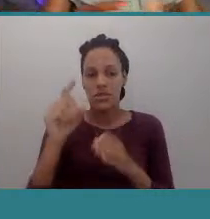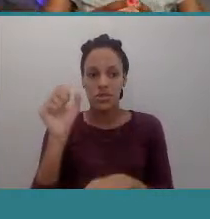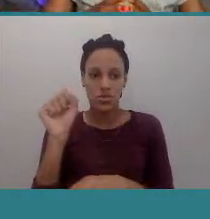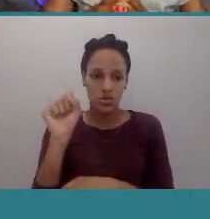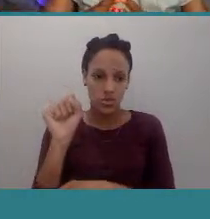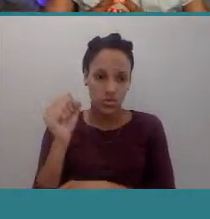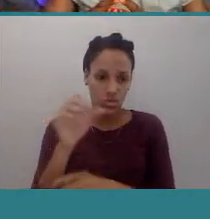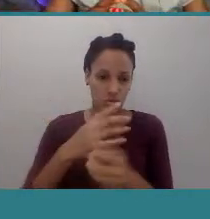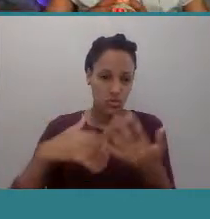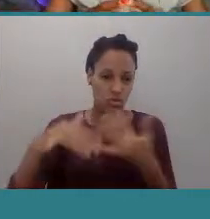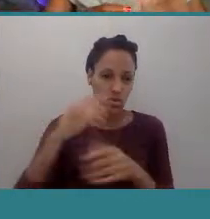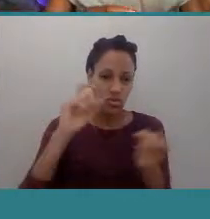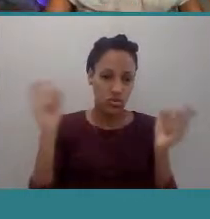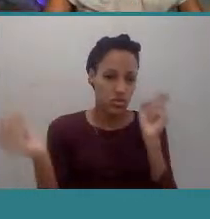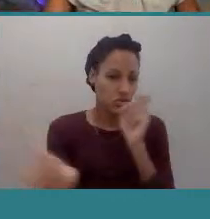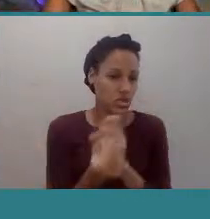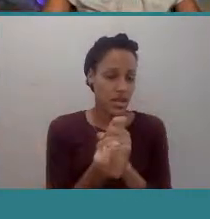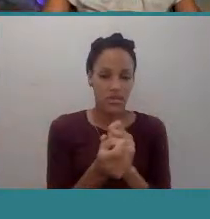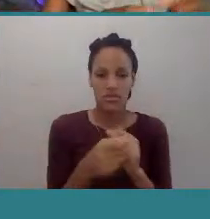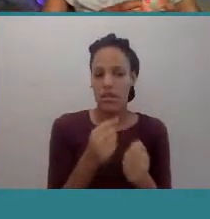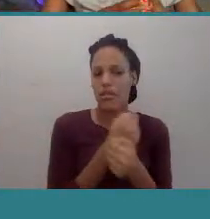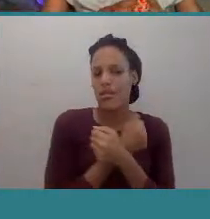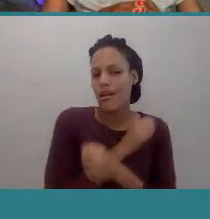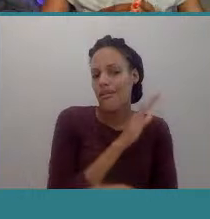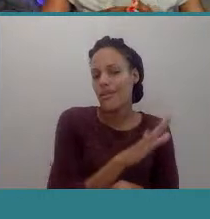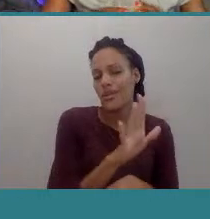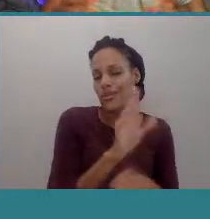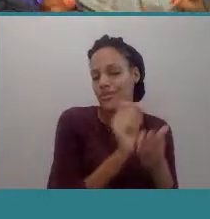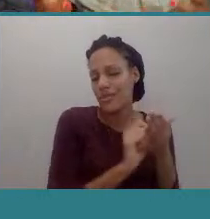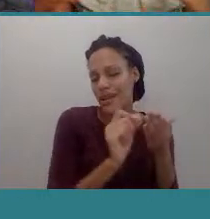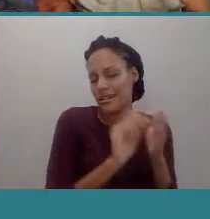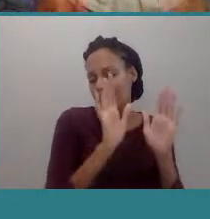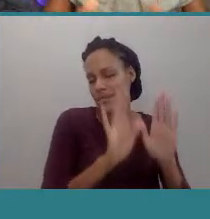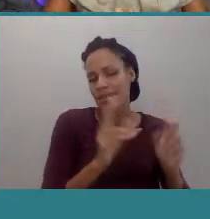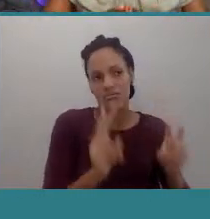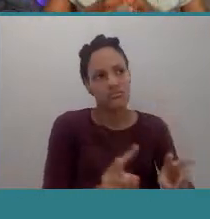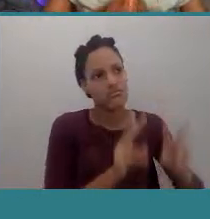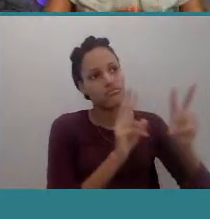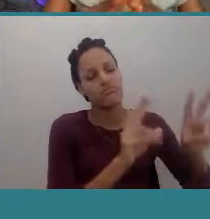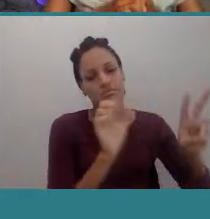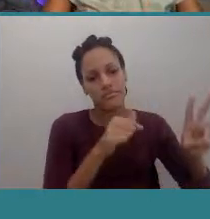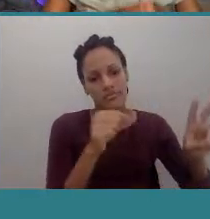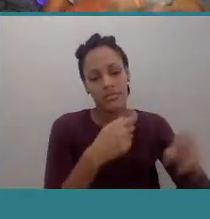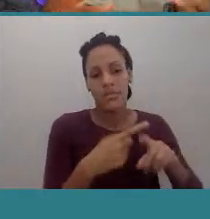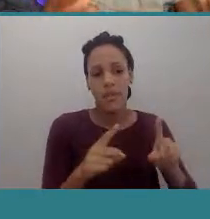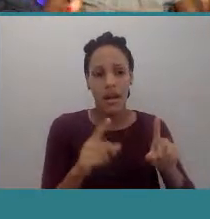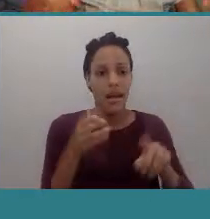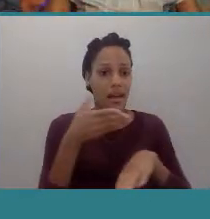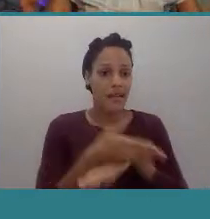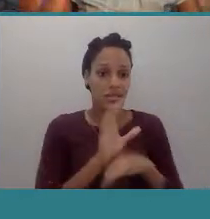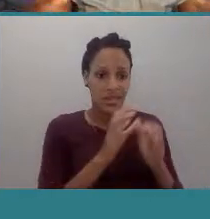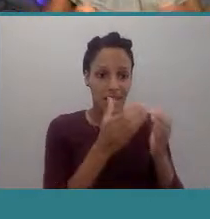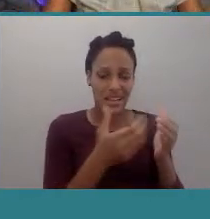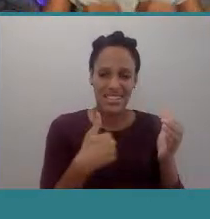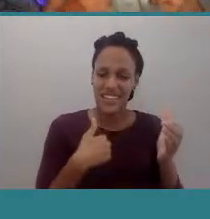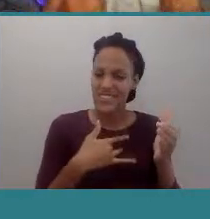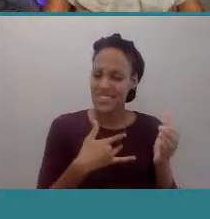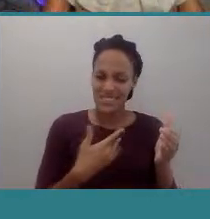I self-published a couple of books on purpose so I could talk about the difference between self-publishing and traditional publishing. I self-published Neena's Whisper about domestic